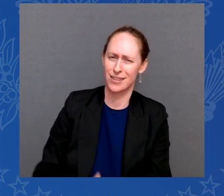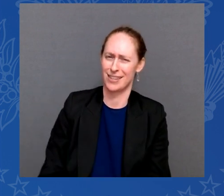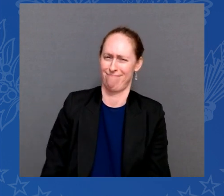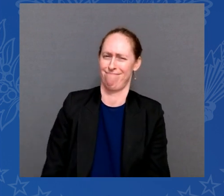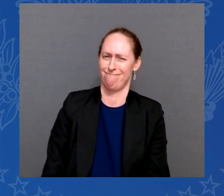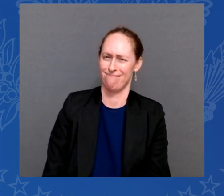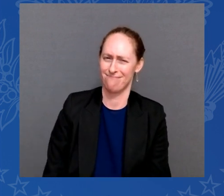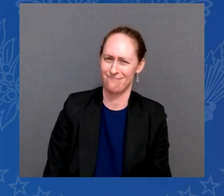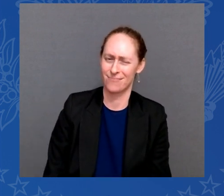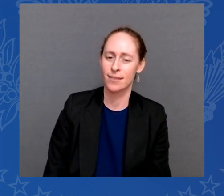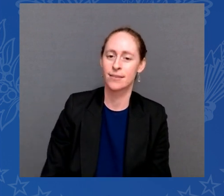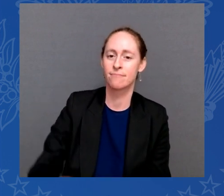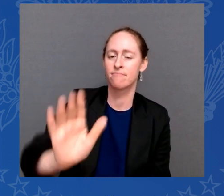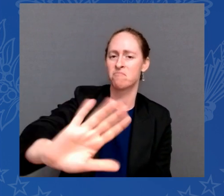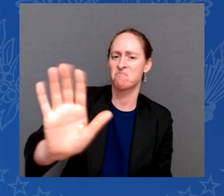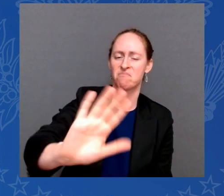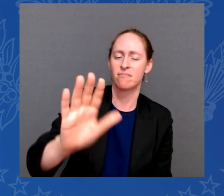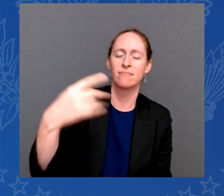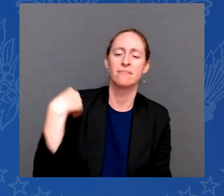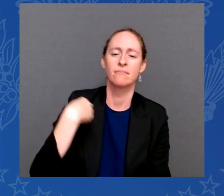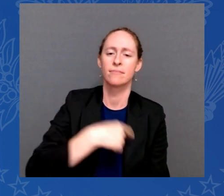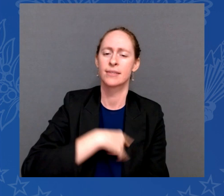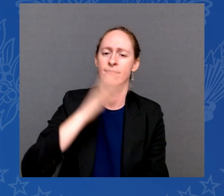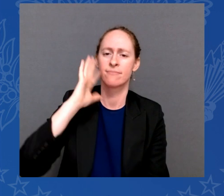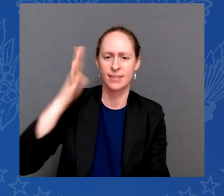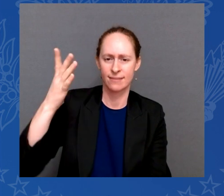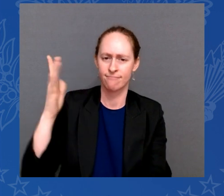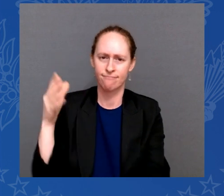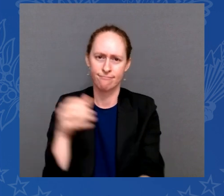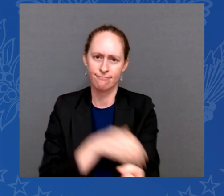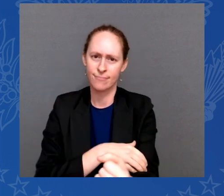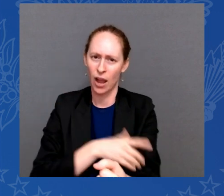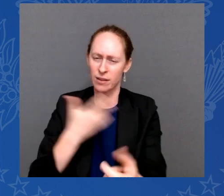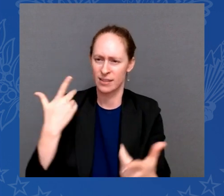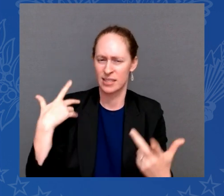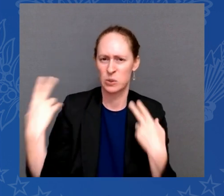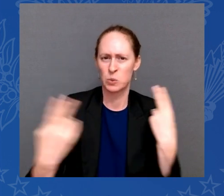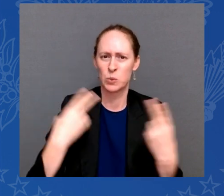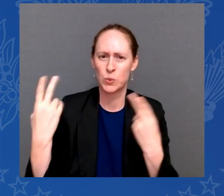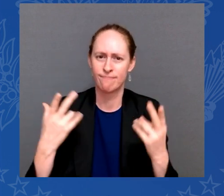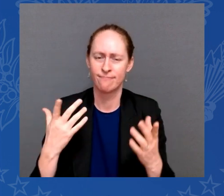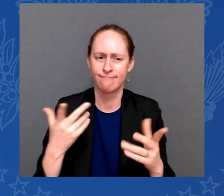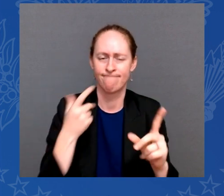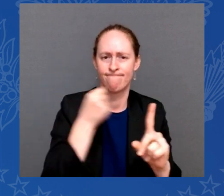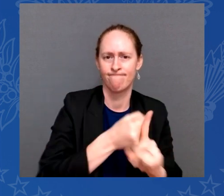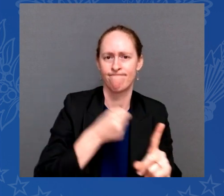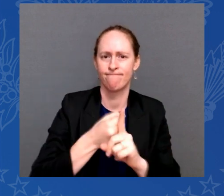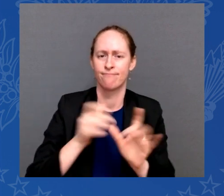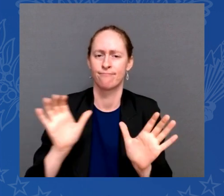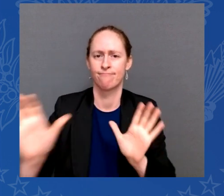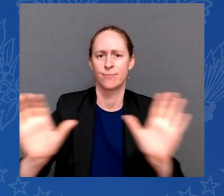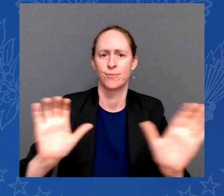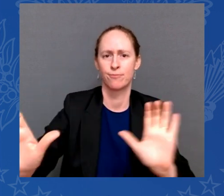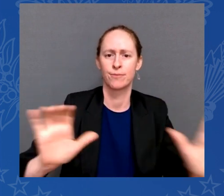to ensure that we protect the women of America around some of the most intimate decisions that any human being can make.